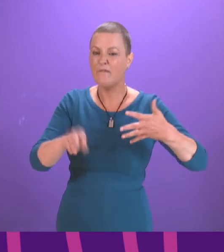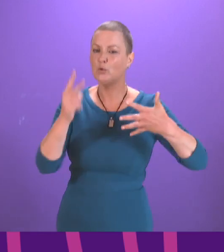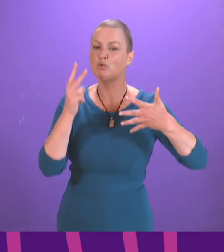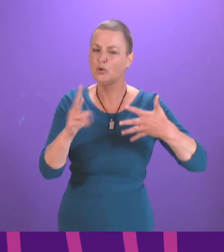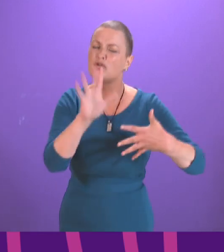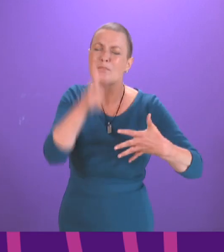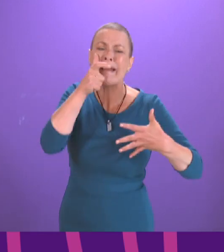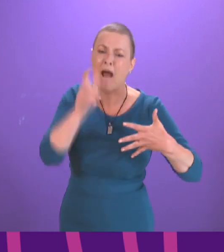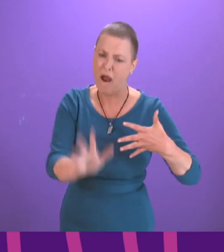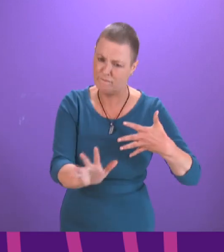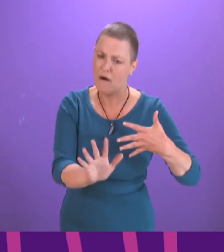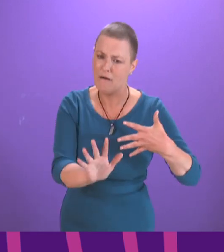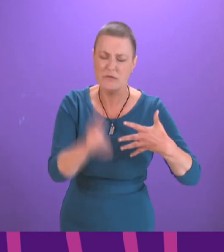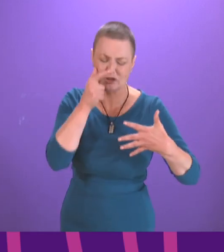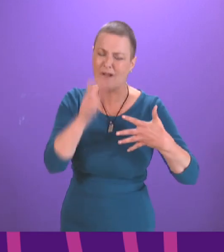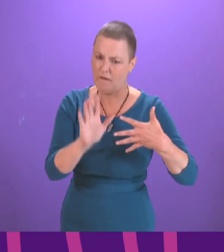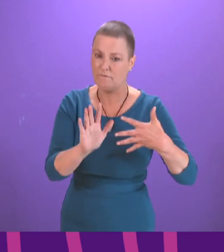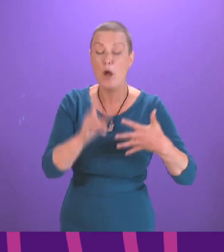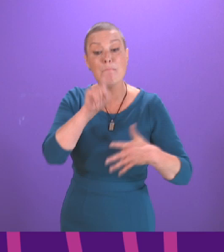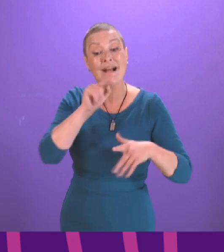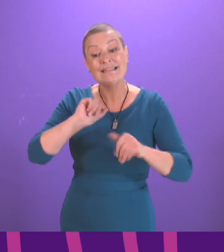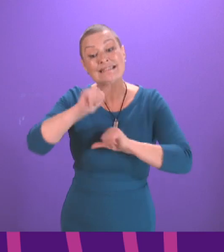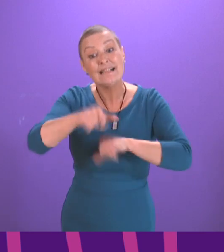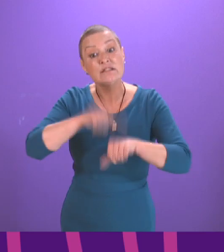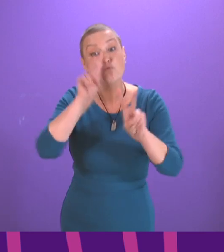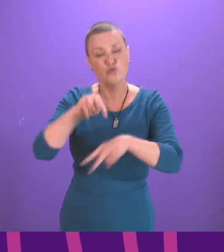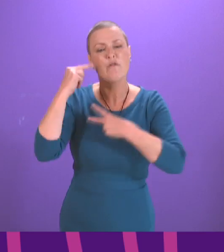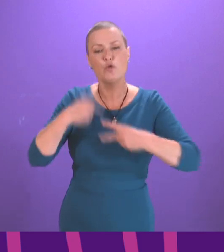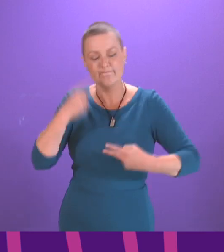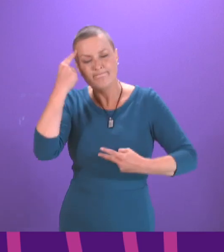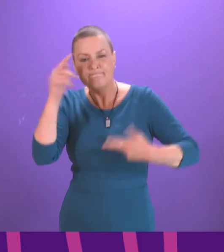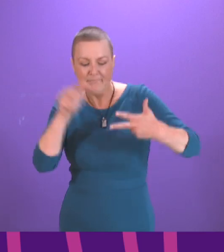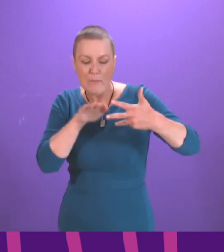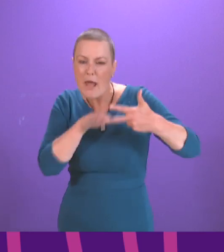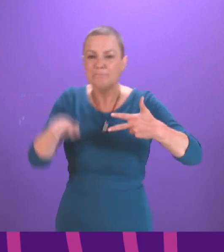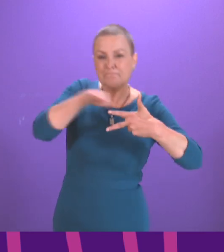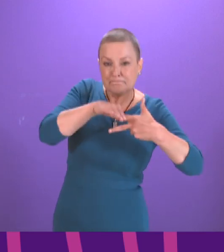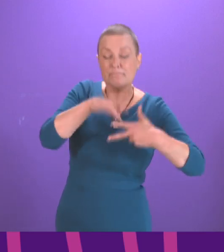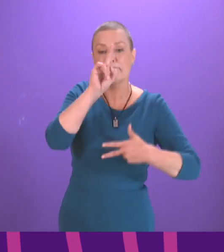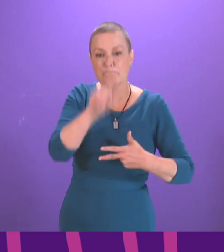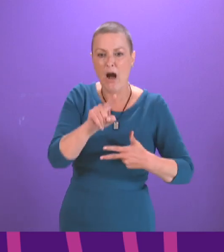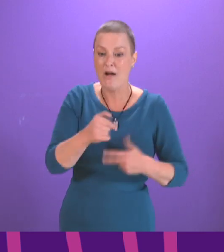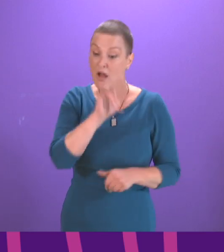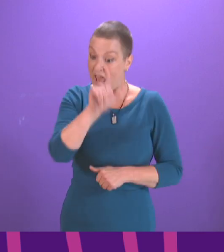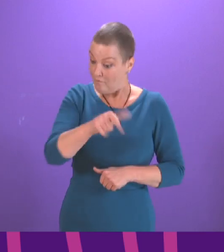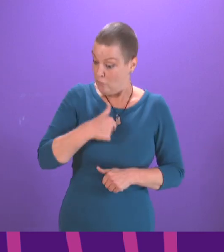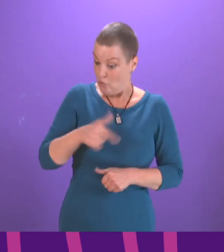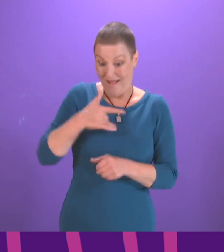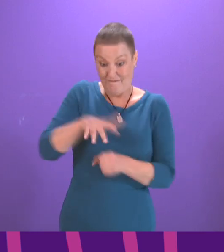however, consider that decision very carefully at the next review point. The interconnection with neighbouring areas and services has also heavily influenced our